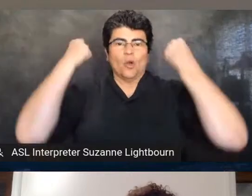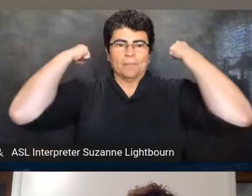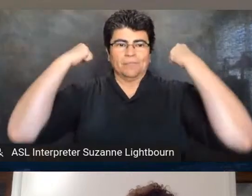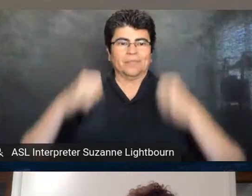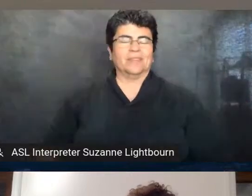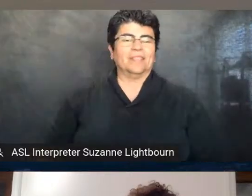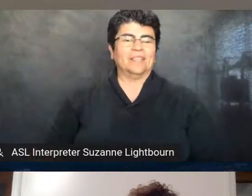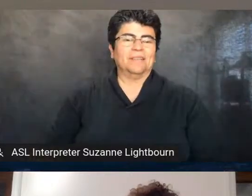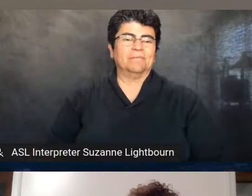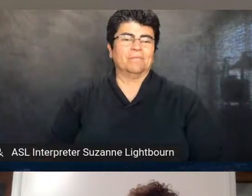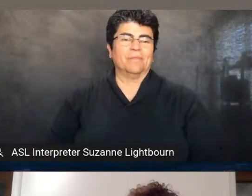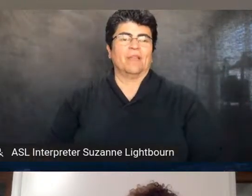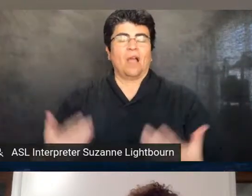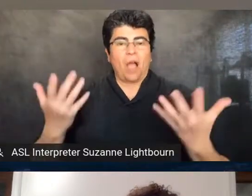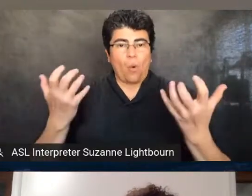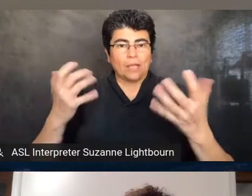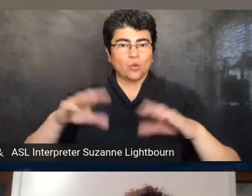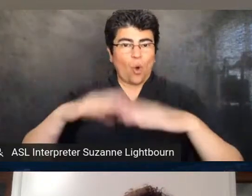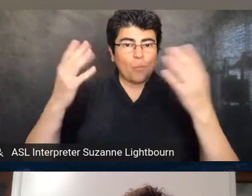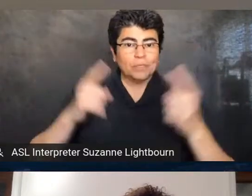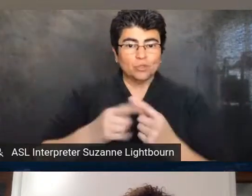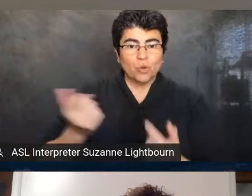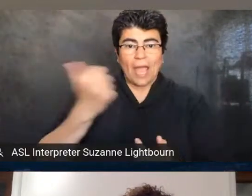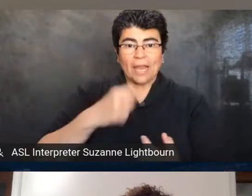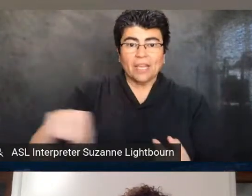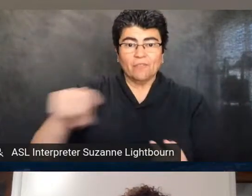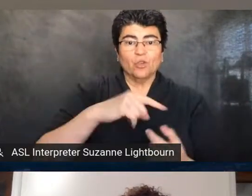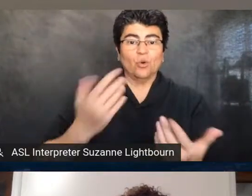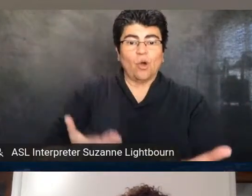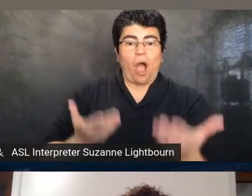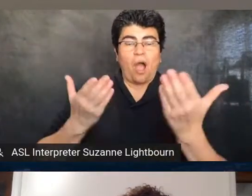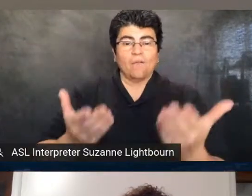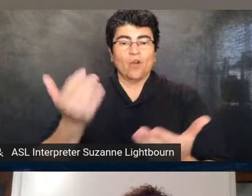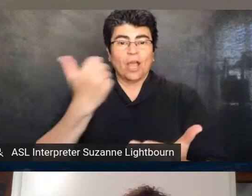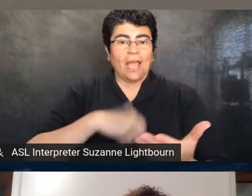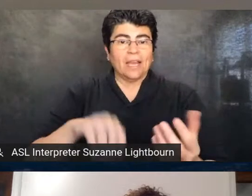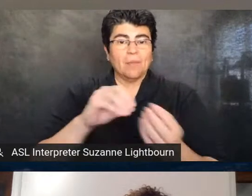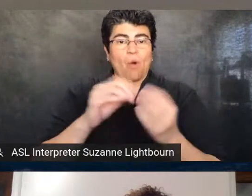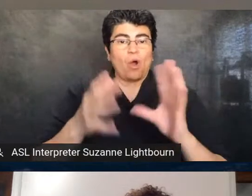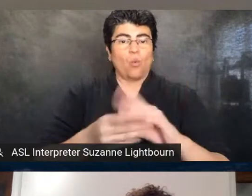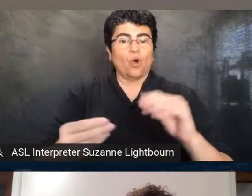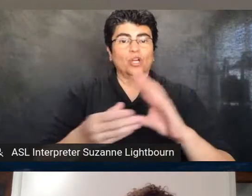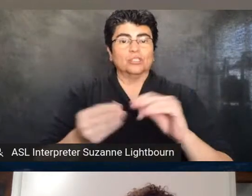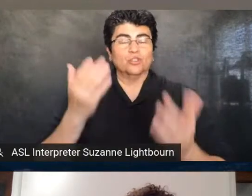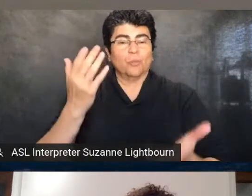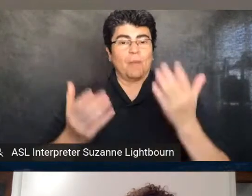I want to open to any of you to offer any other words that you might want to share